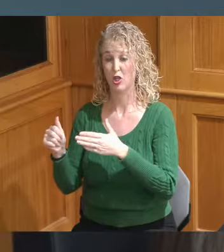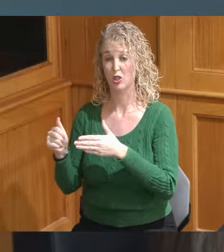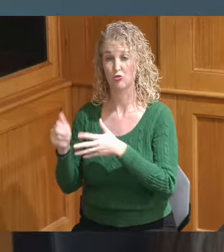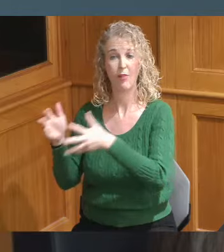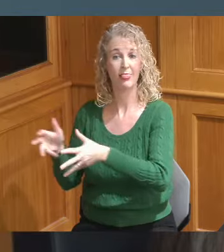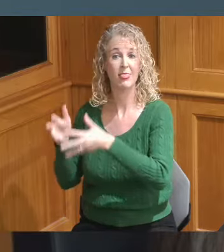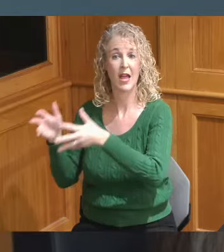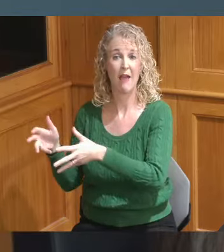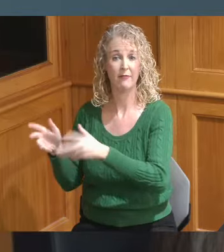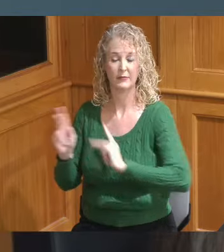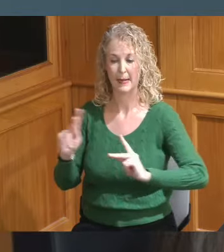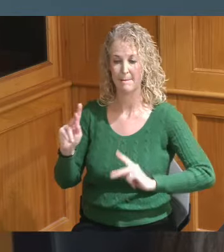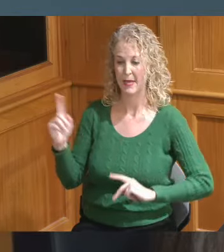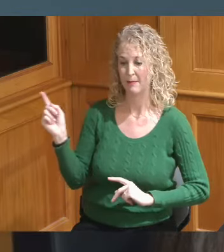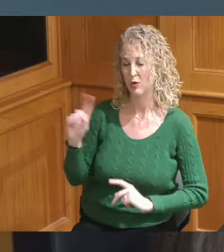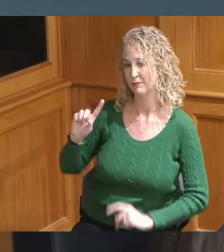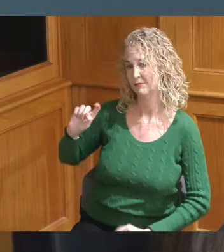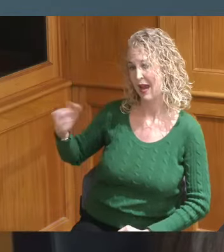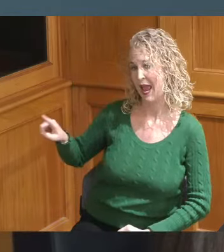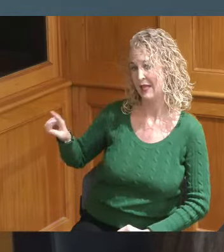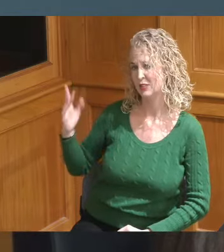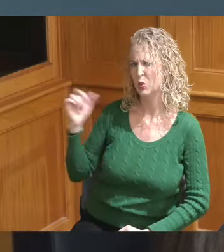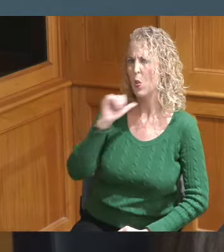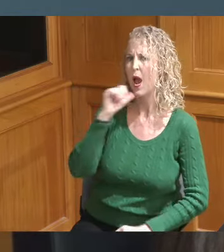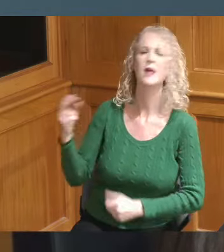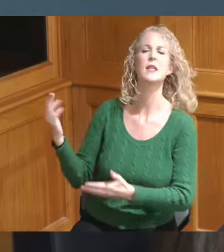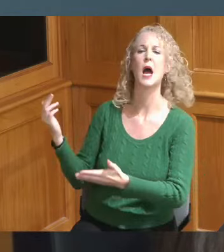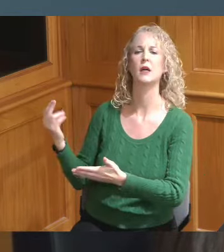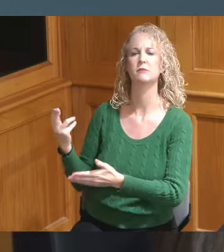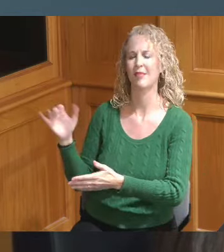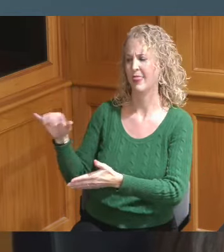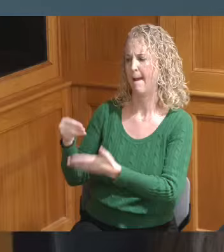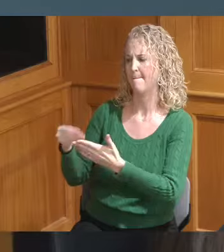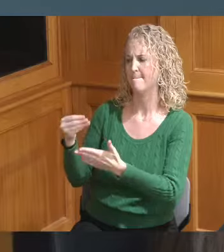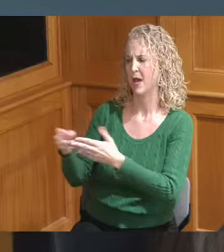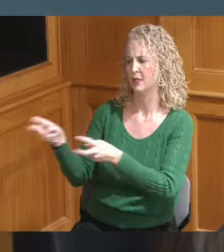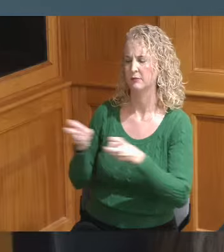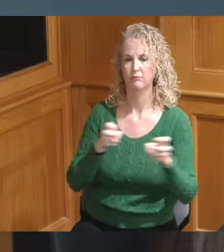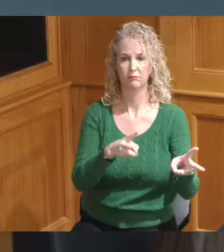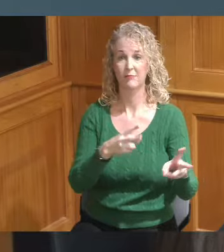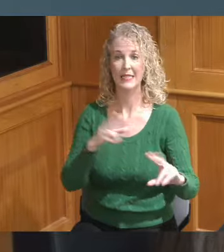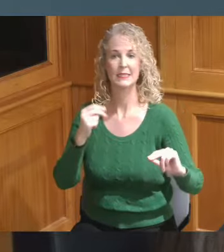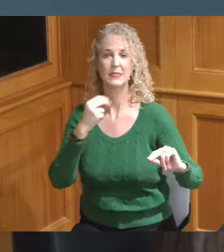we use some of that money for other things and I said absolutely not. Our children have lots